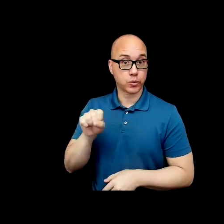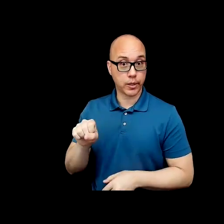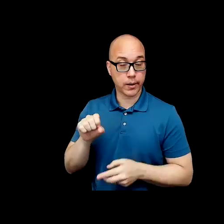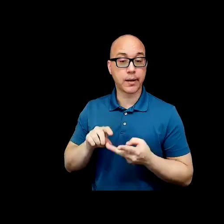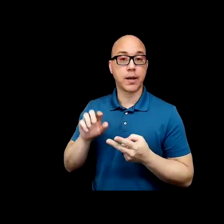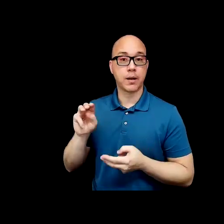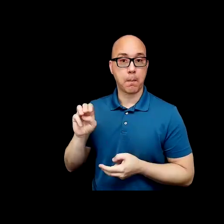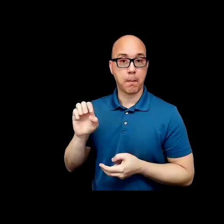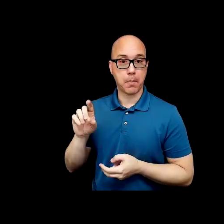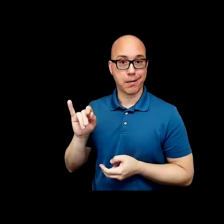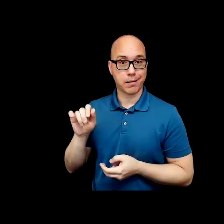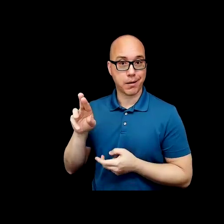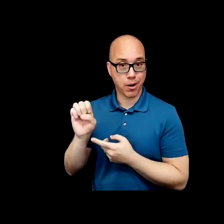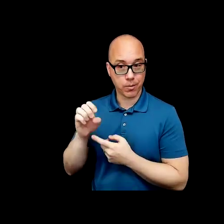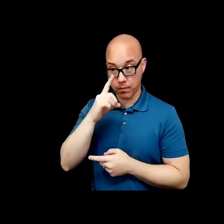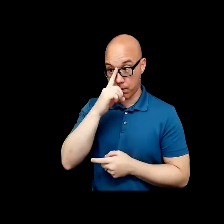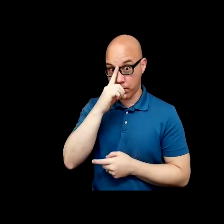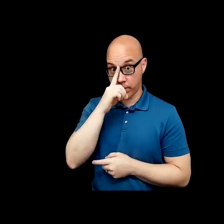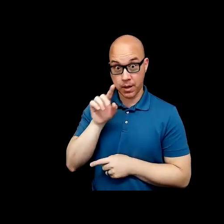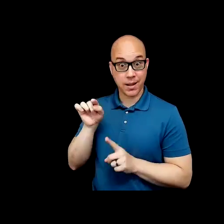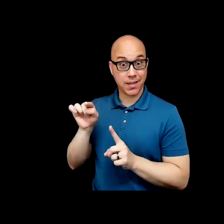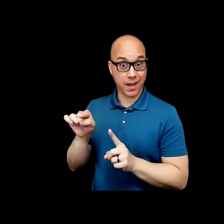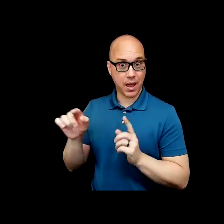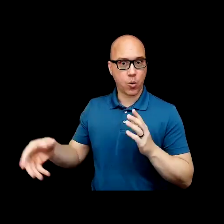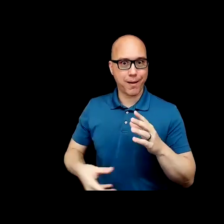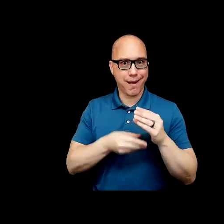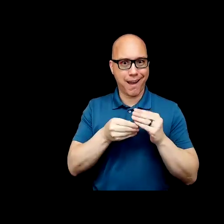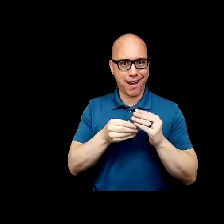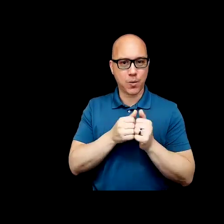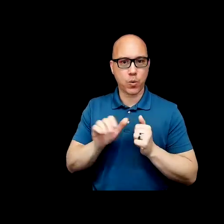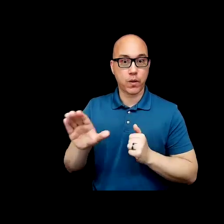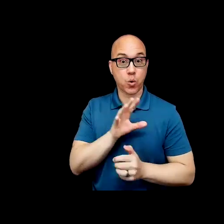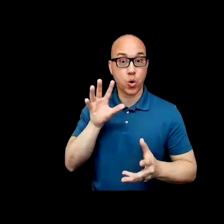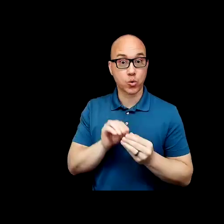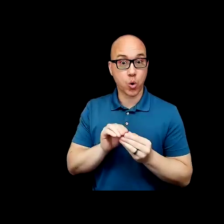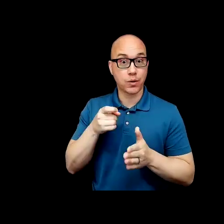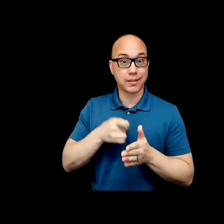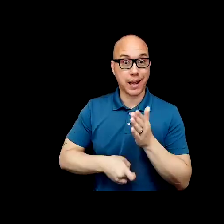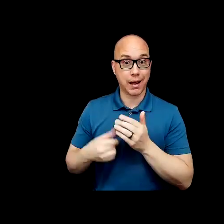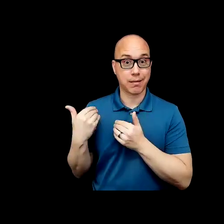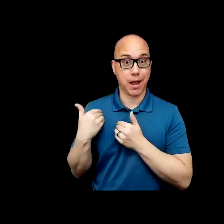So, that will be added to your tax liability. So, you will see a line on your tax return -- you